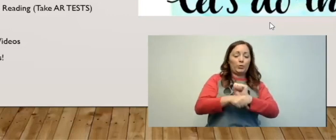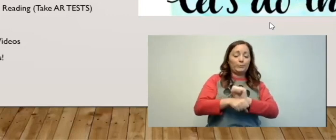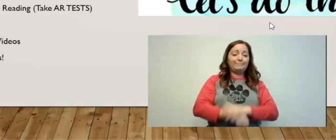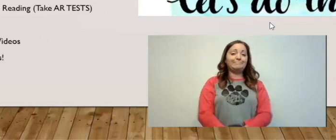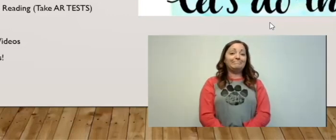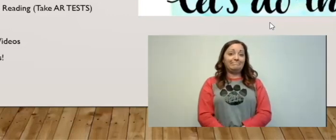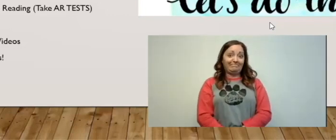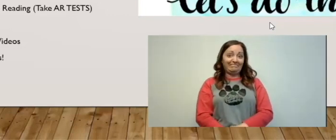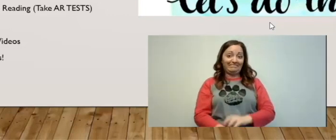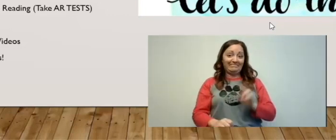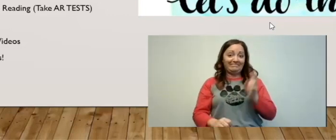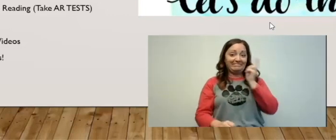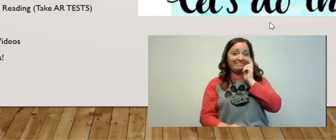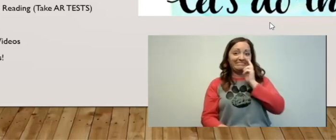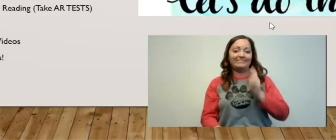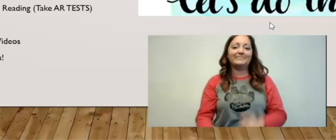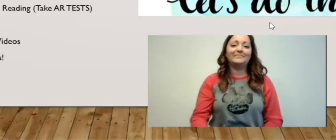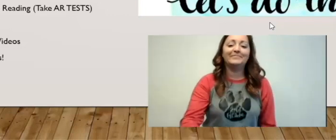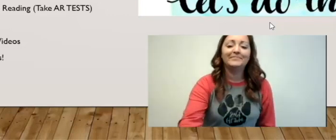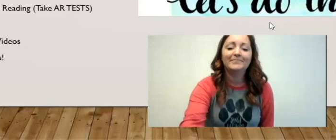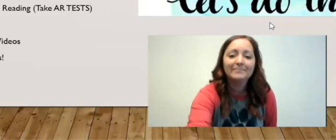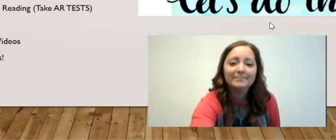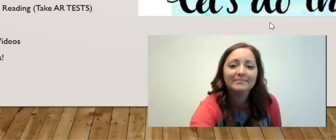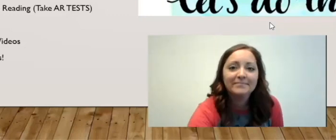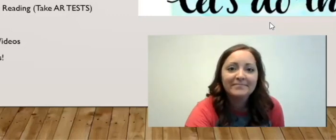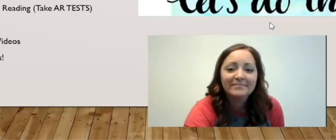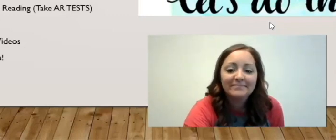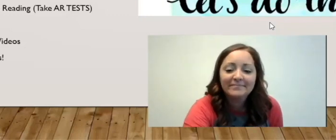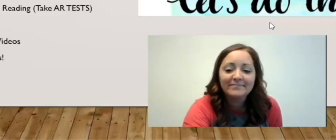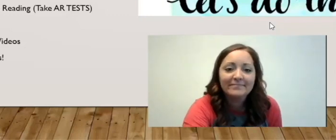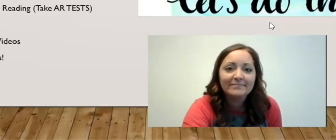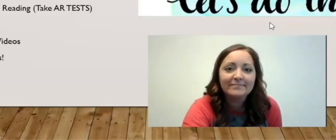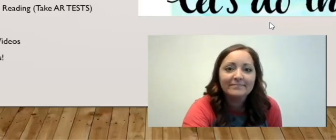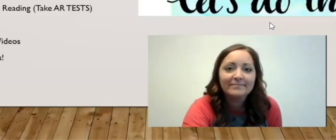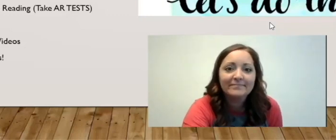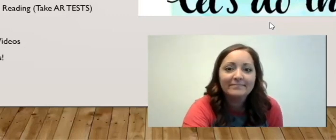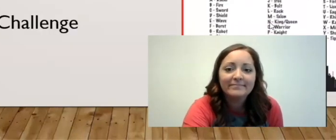Those are essentially places that students can post their work.